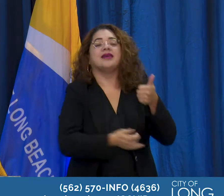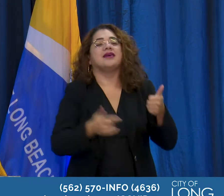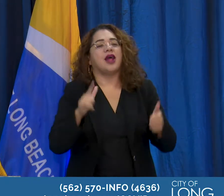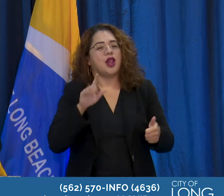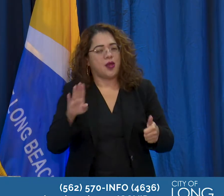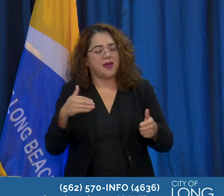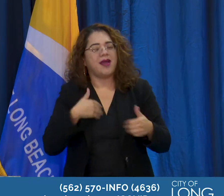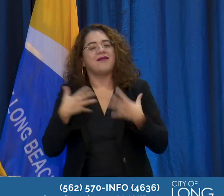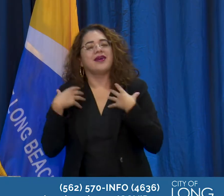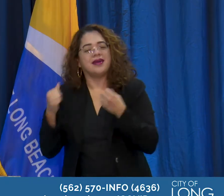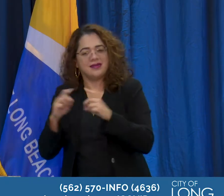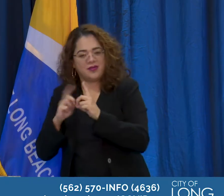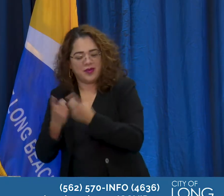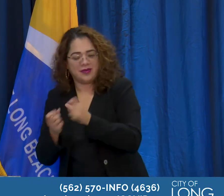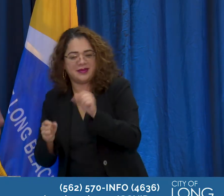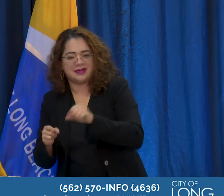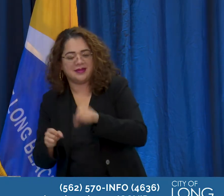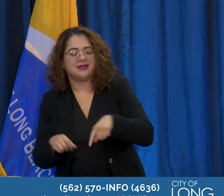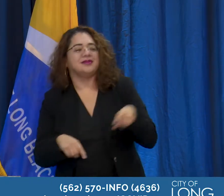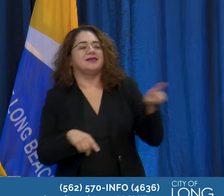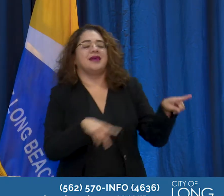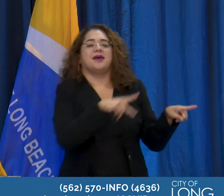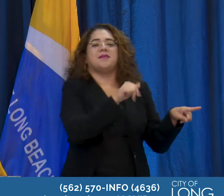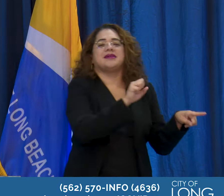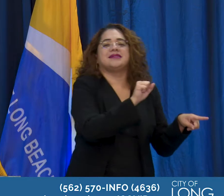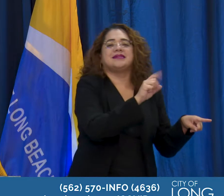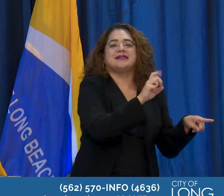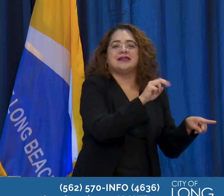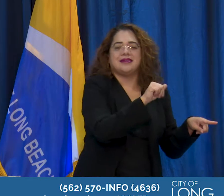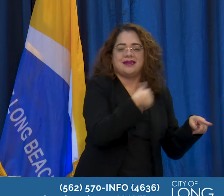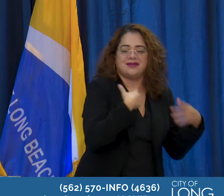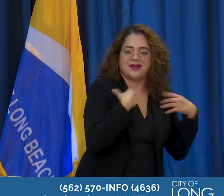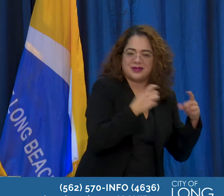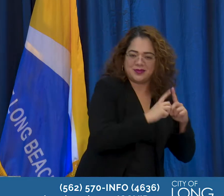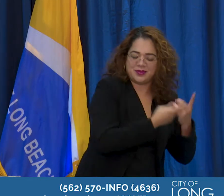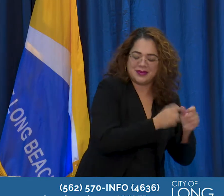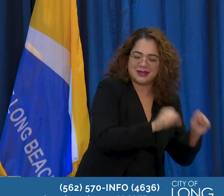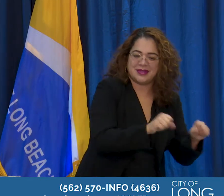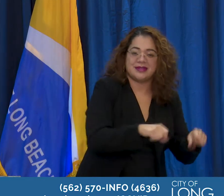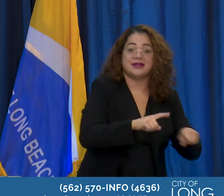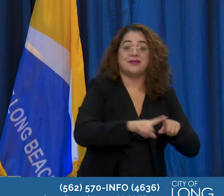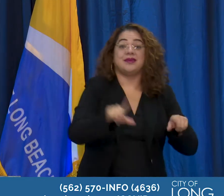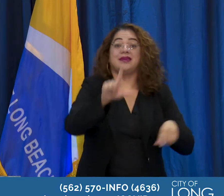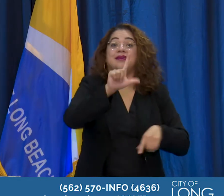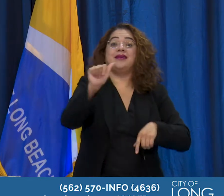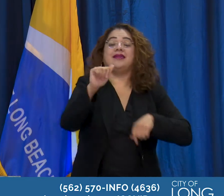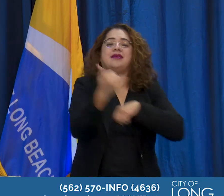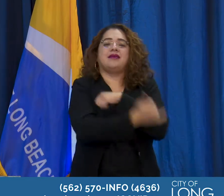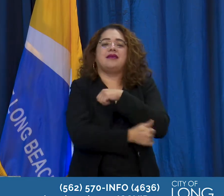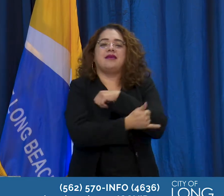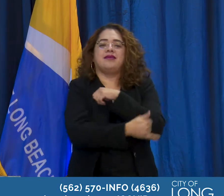And so as far as when we can open, whether folks have talked about additional restaurants